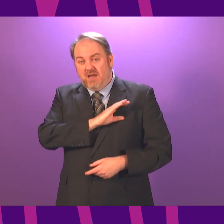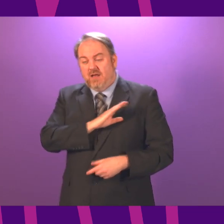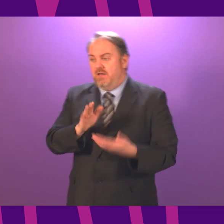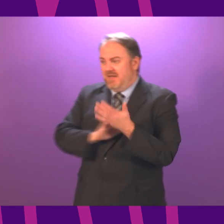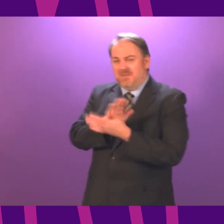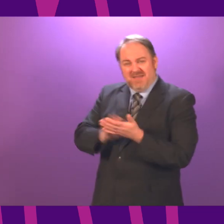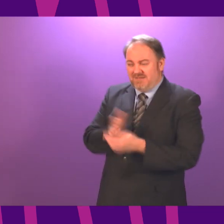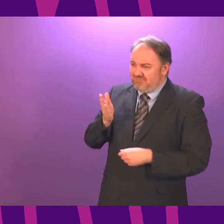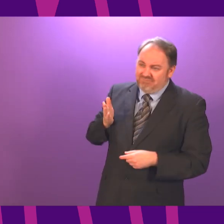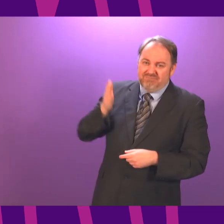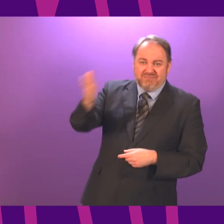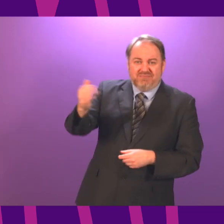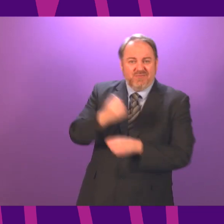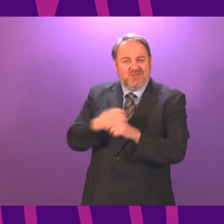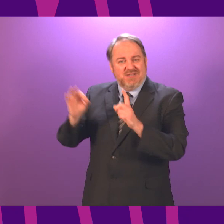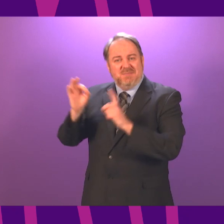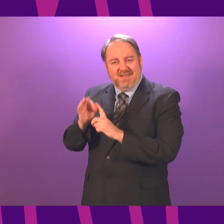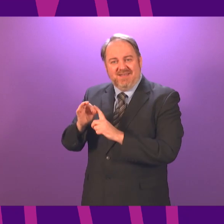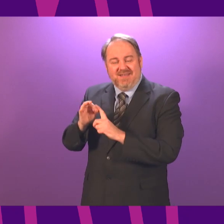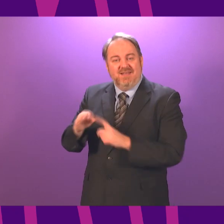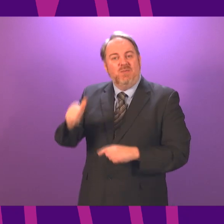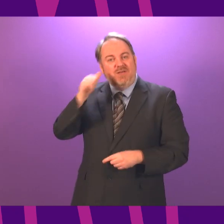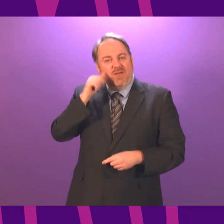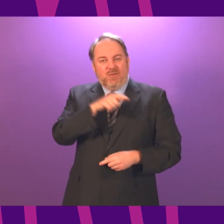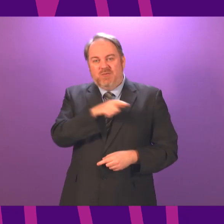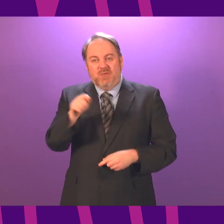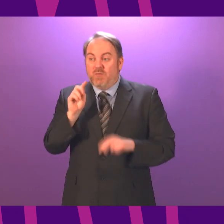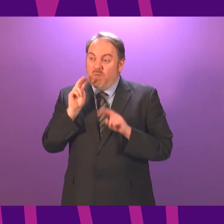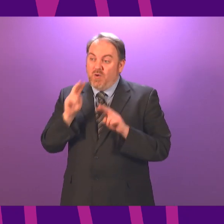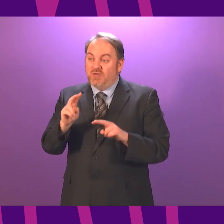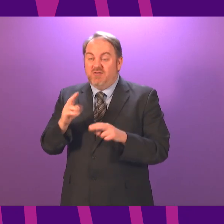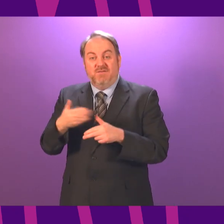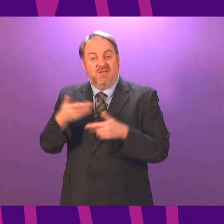I know that many people watch First Minister’s question time and our daily briefings to get